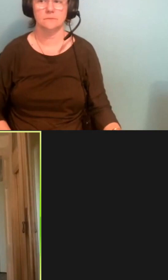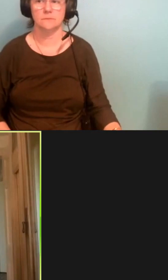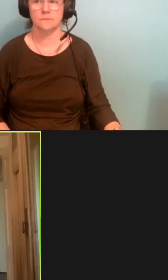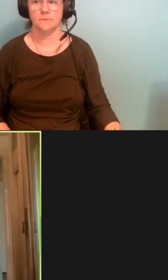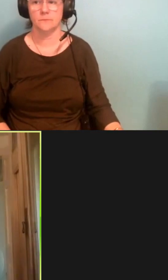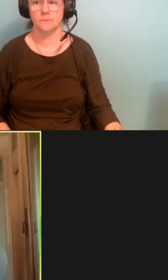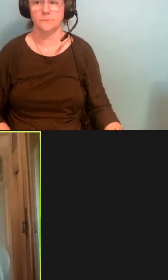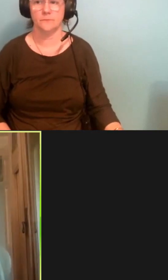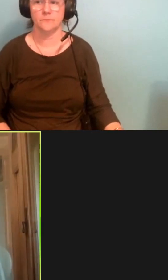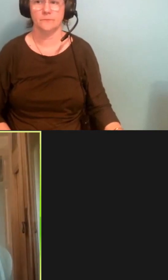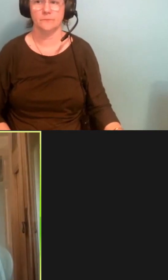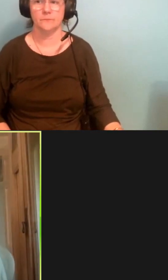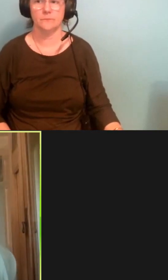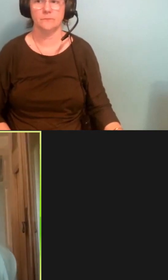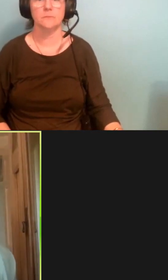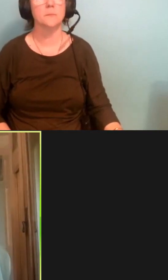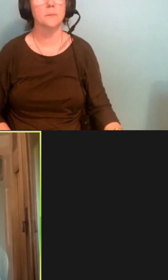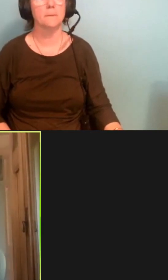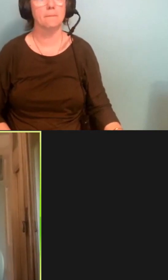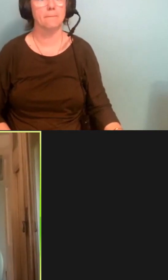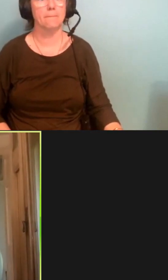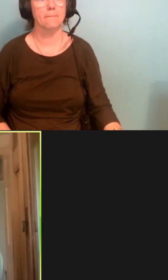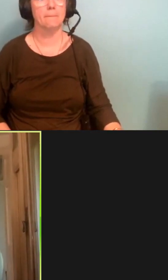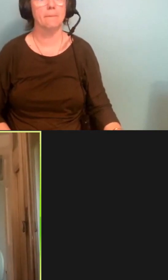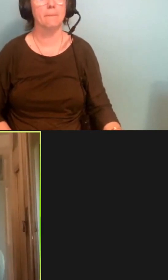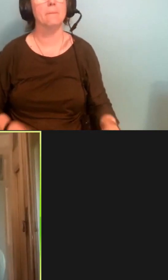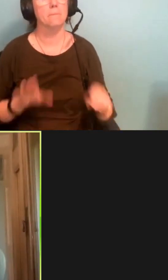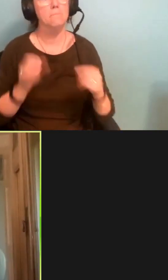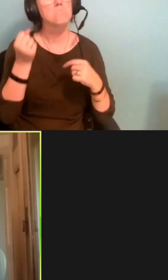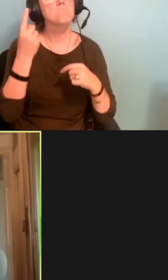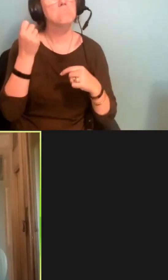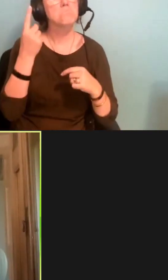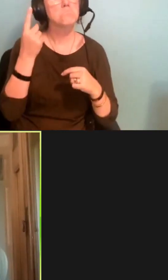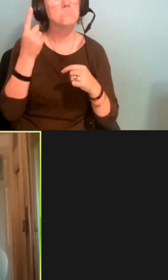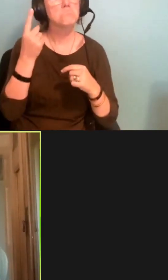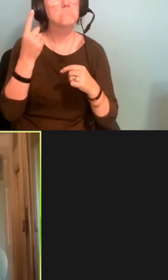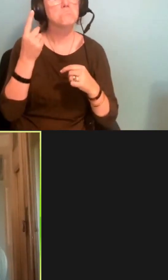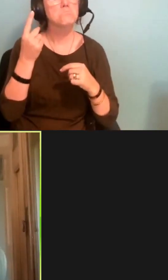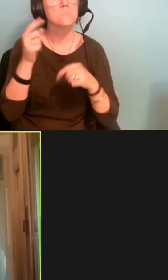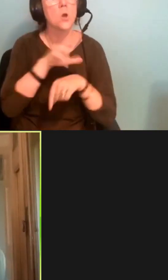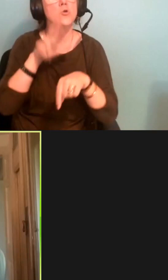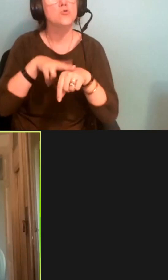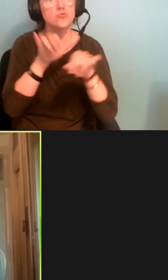the first question is I understand the value of normed tests but they weren't